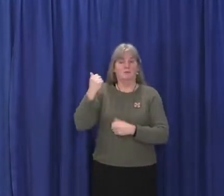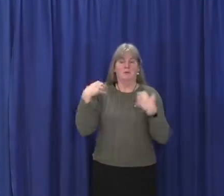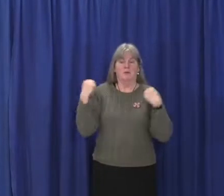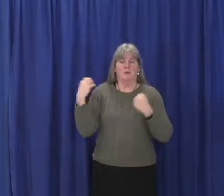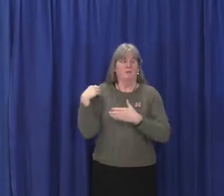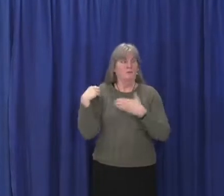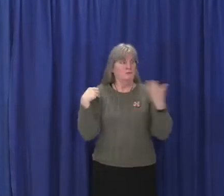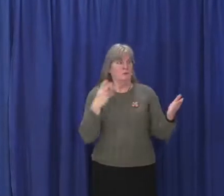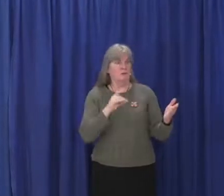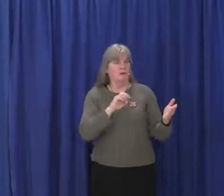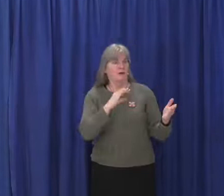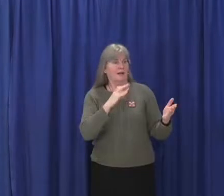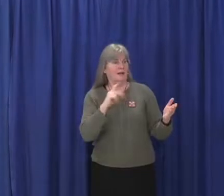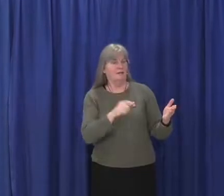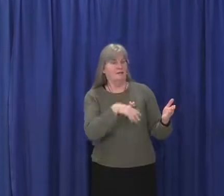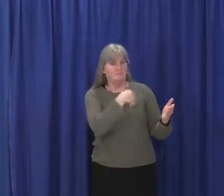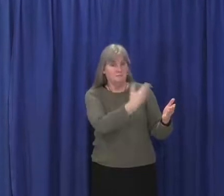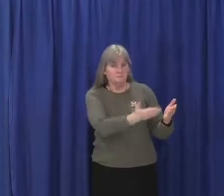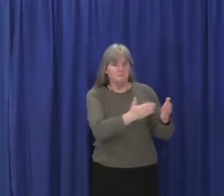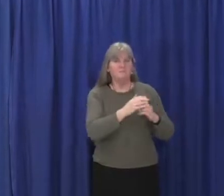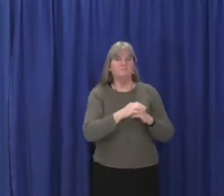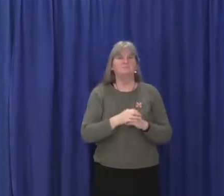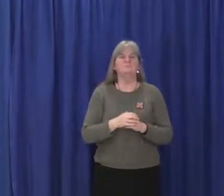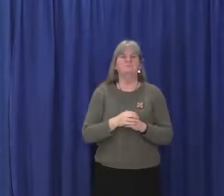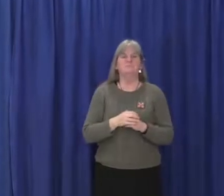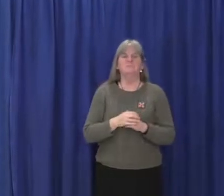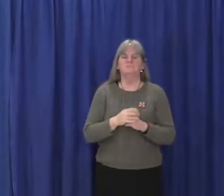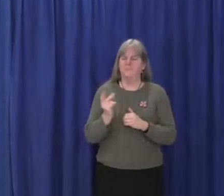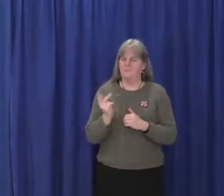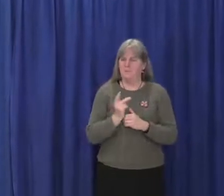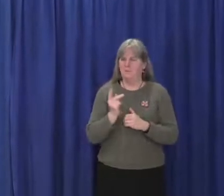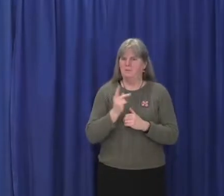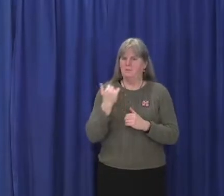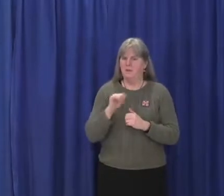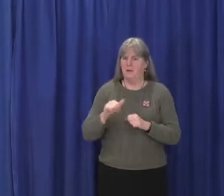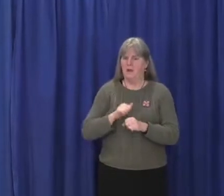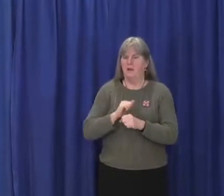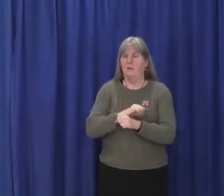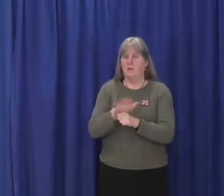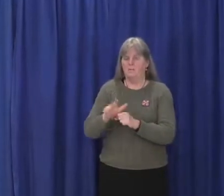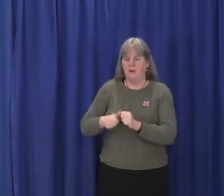Doctor Catherine Elliot and I for today's COVID-19 update.